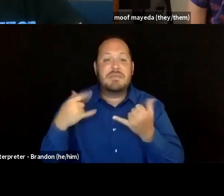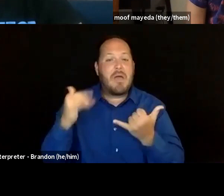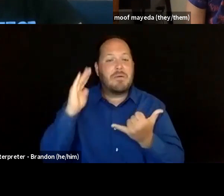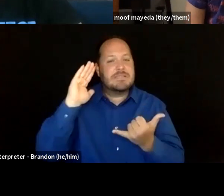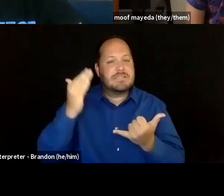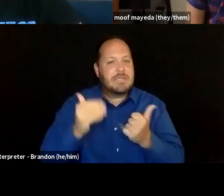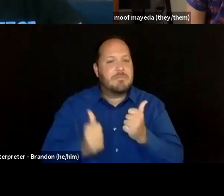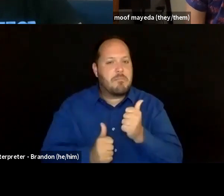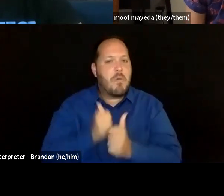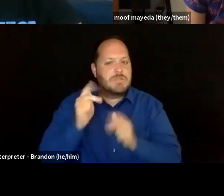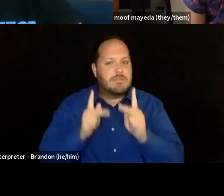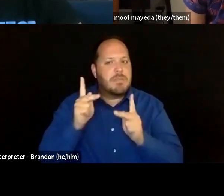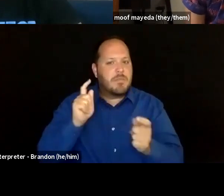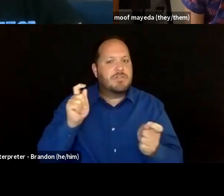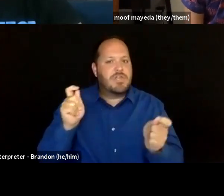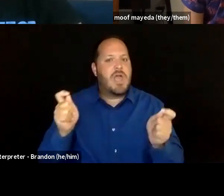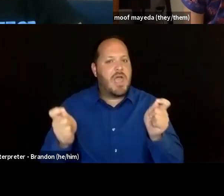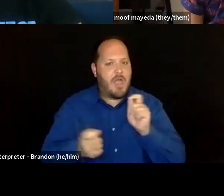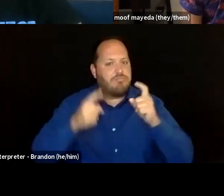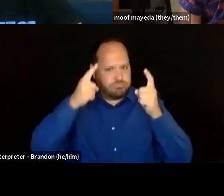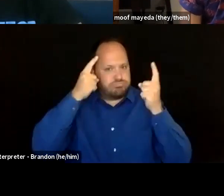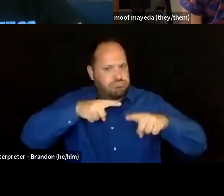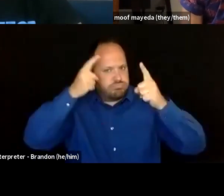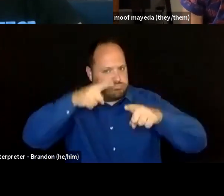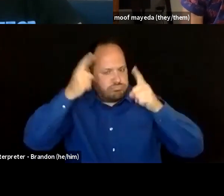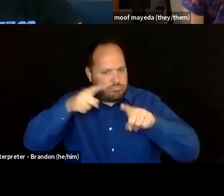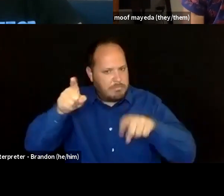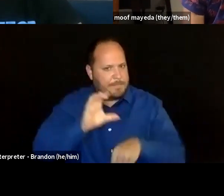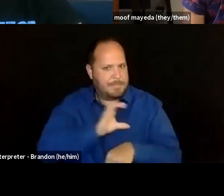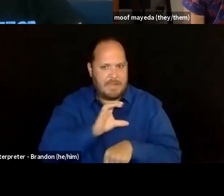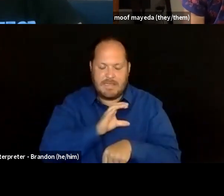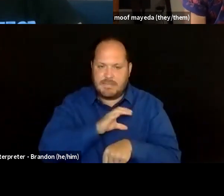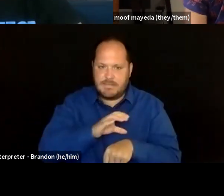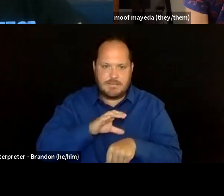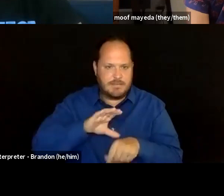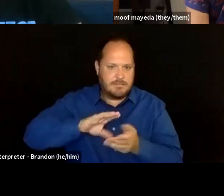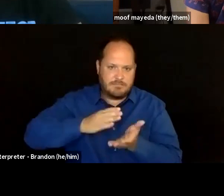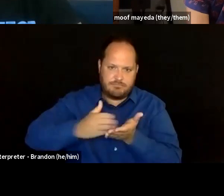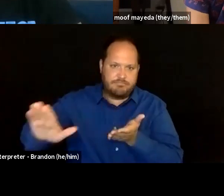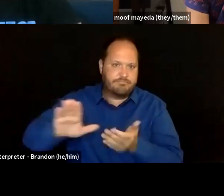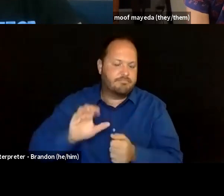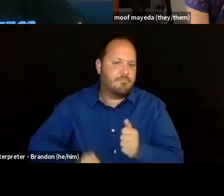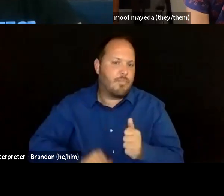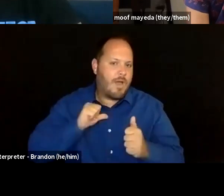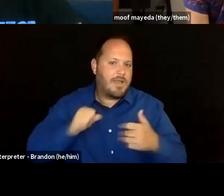should be, at least I think so. So it's not something that I've celebrated on a personal level.